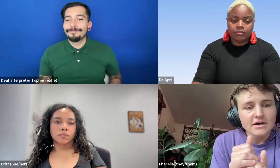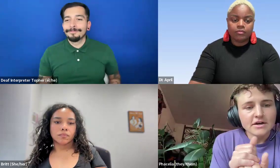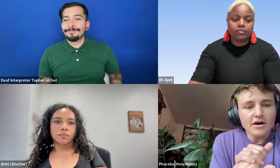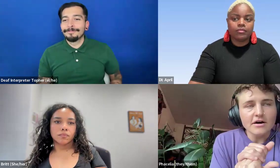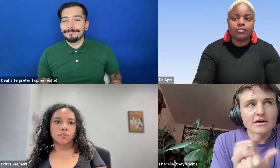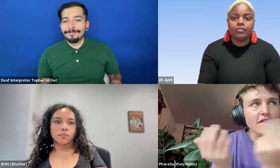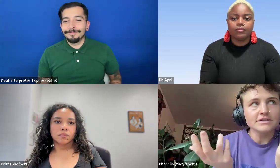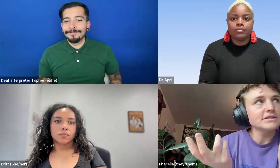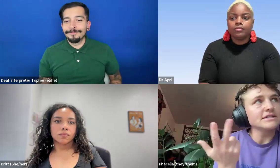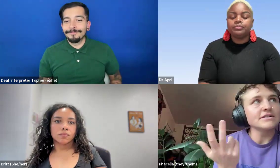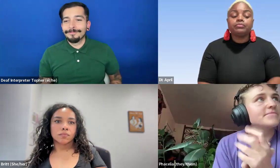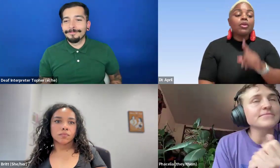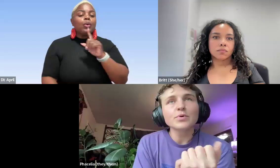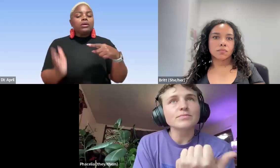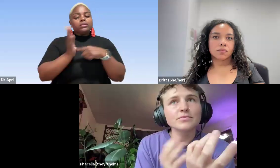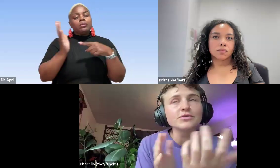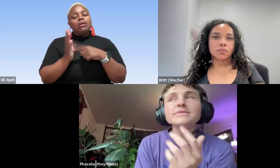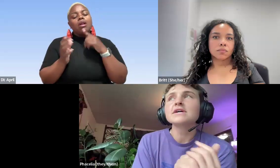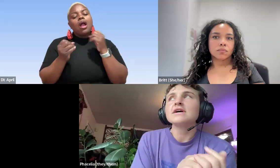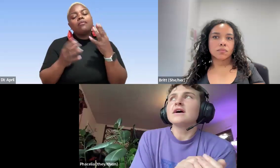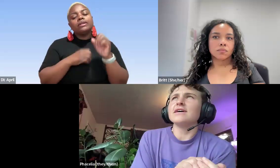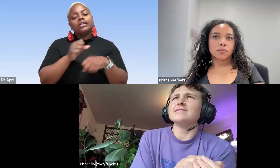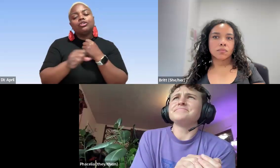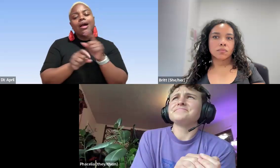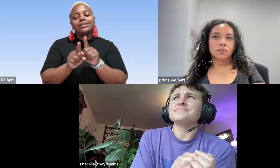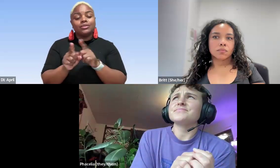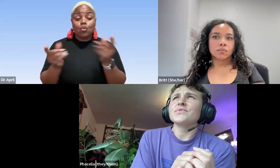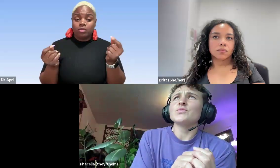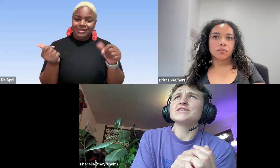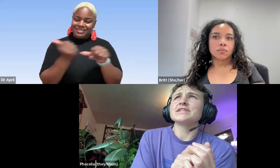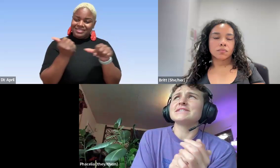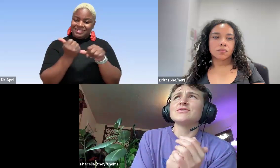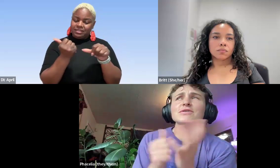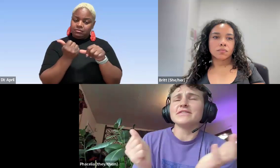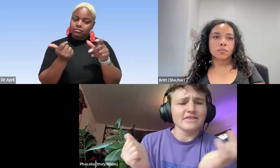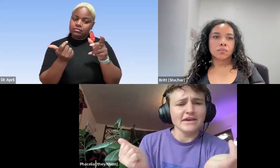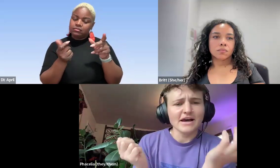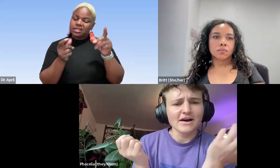in, uh, autism rooms, um, which is a whole other thing,